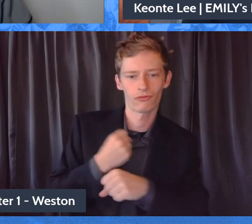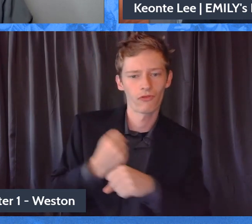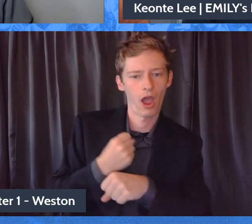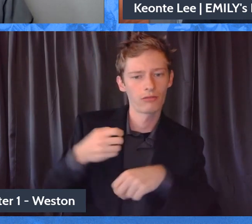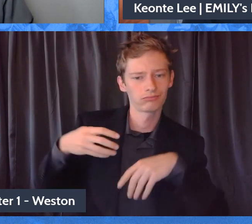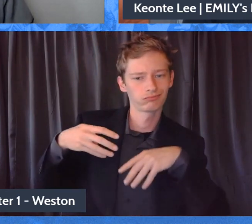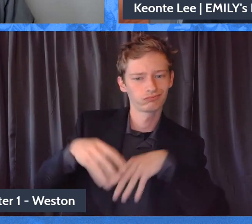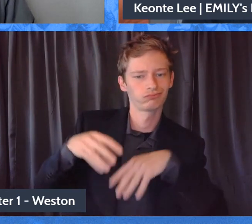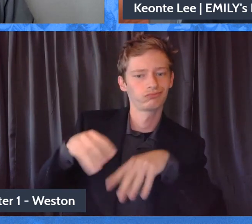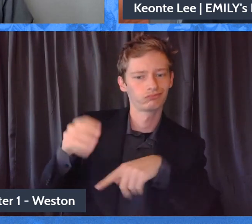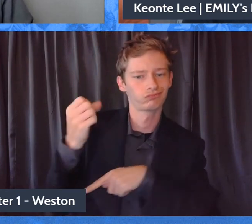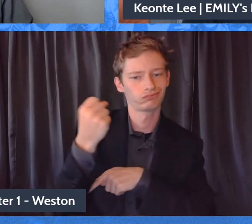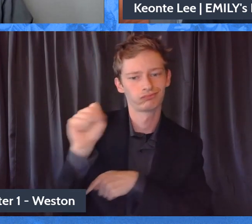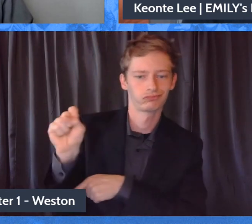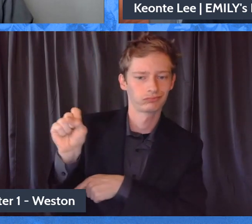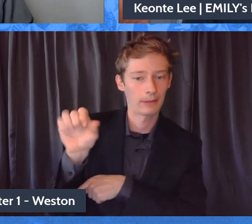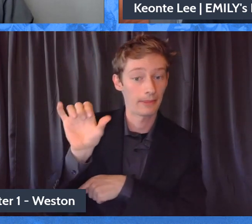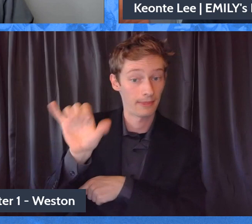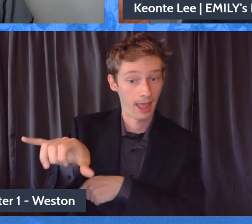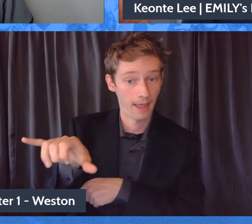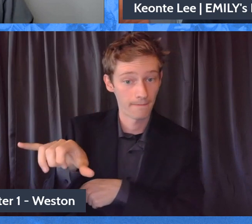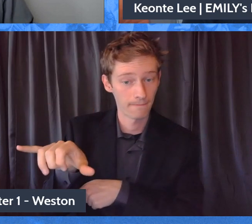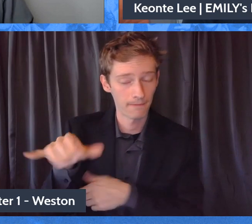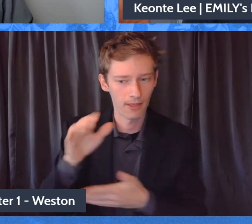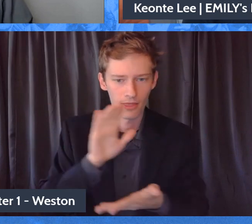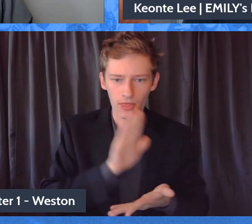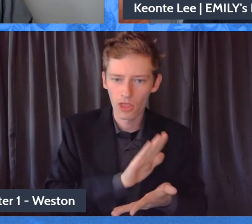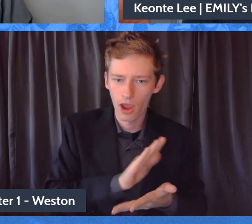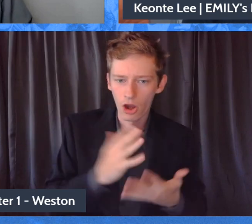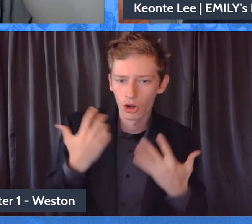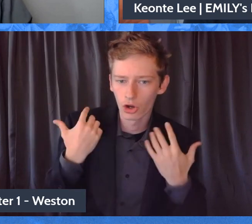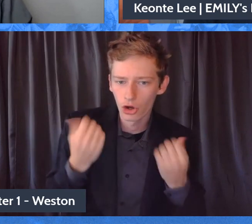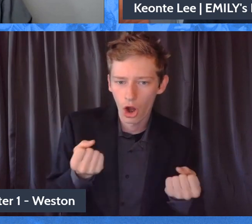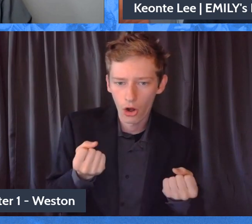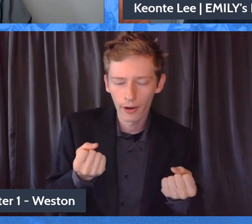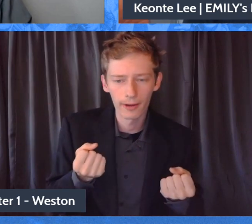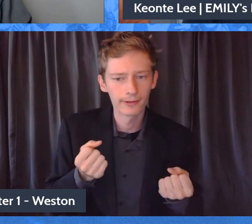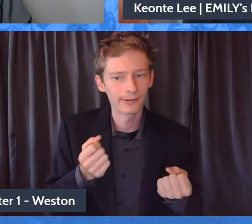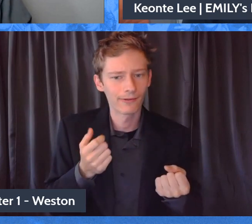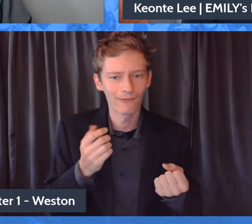to fight for what was right and what was necessary and essential, drinking water.